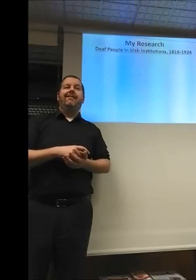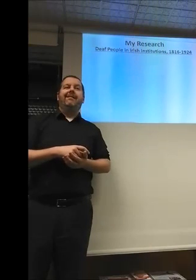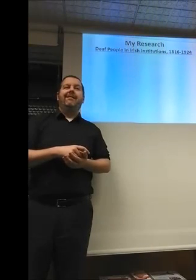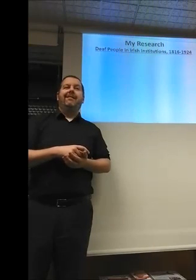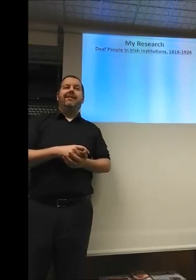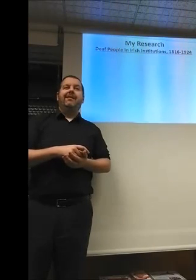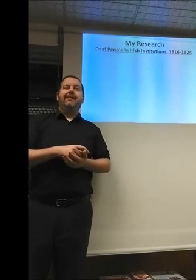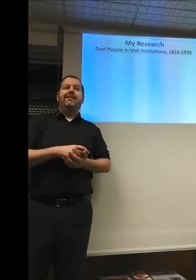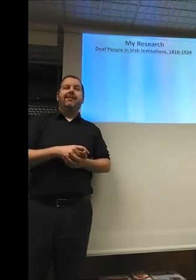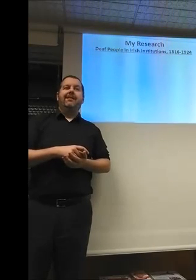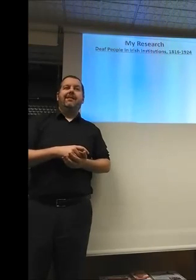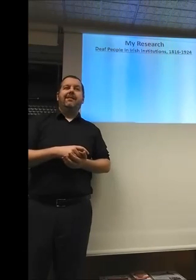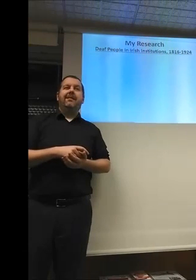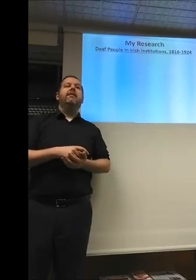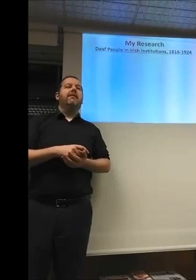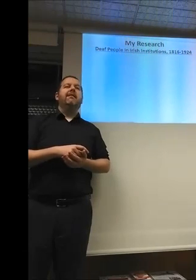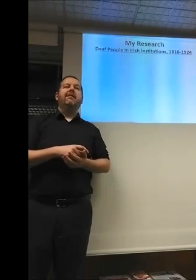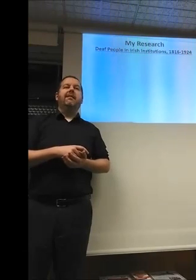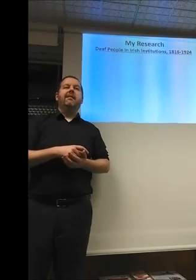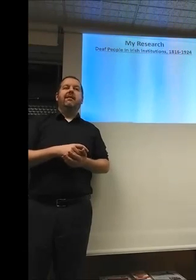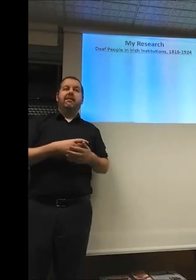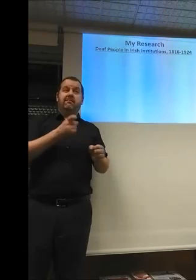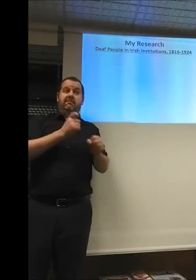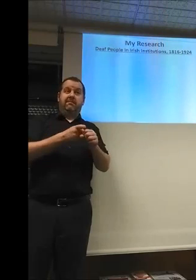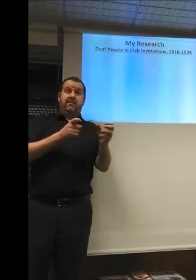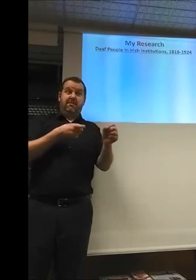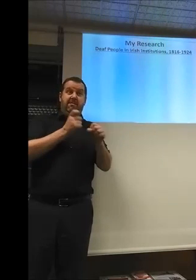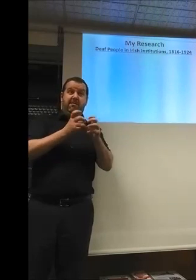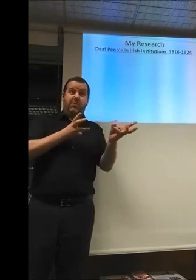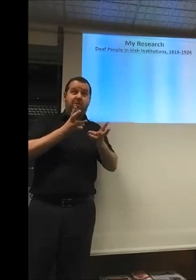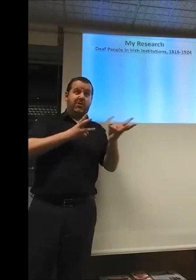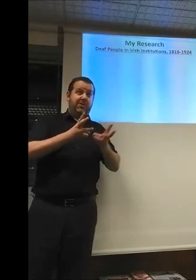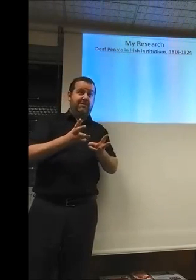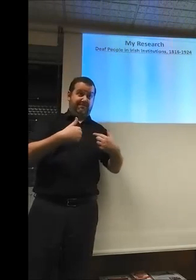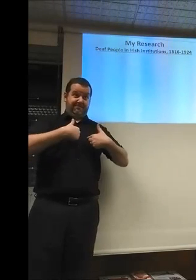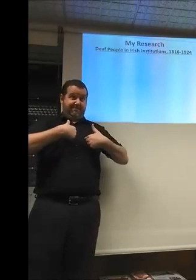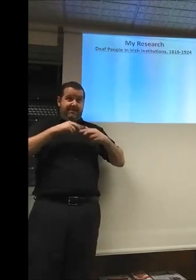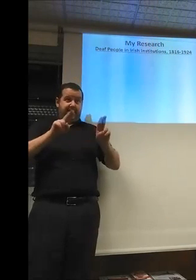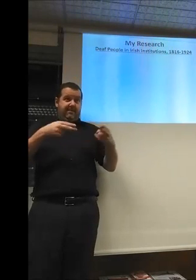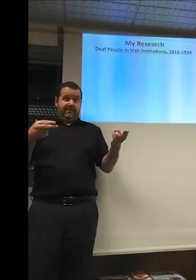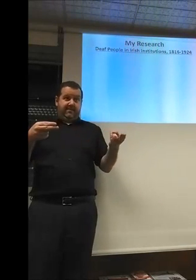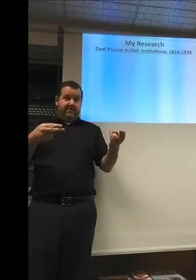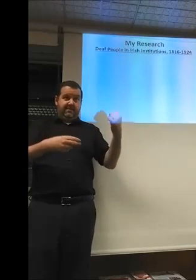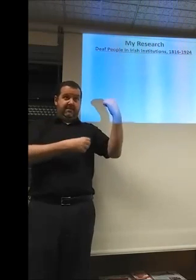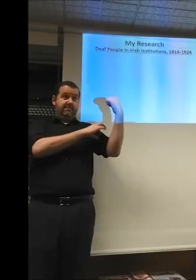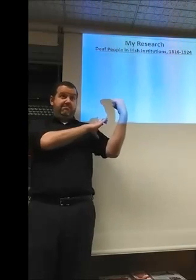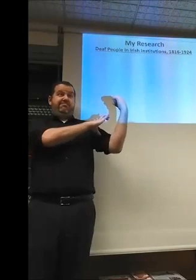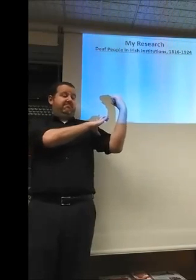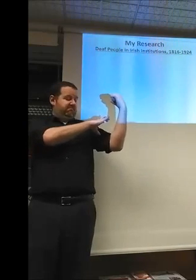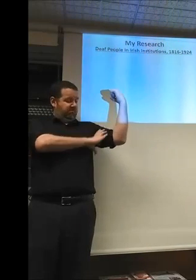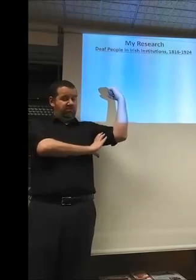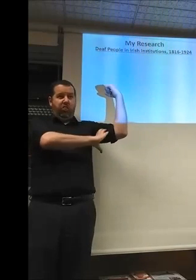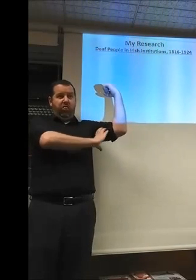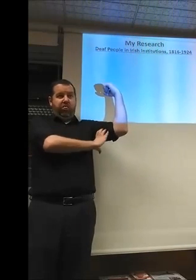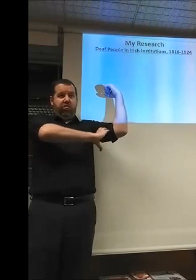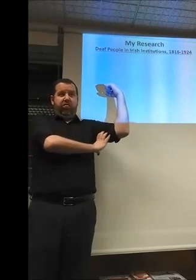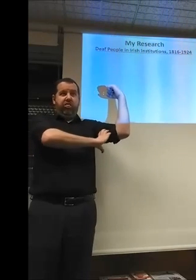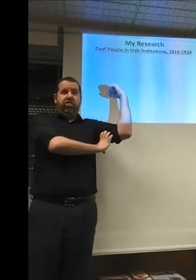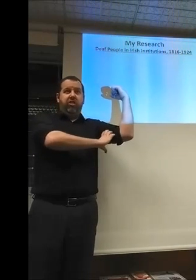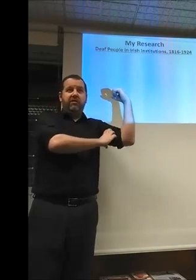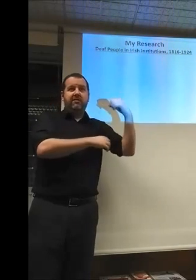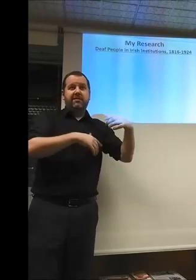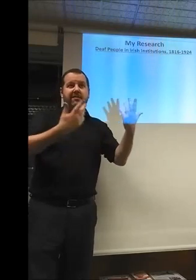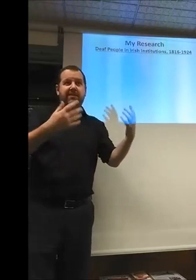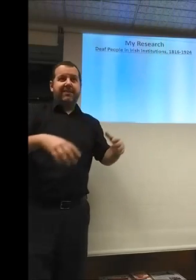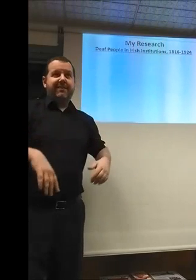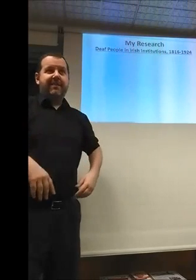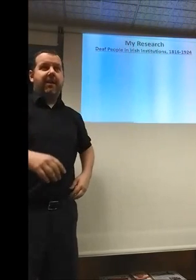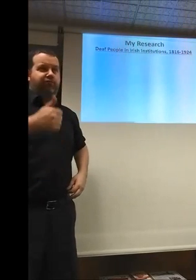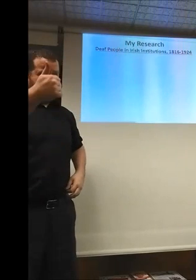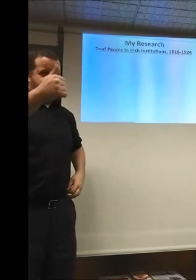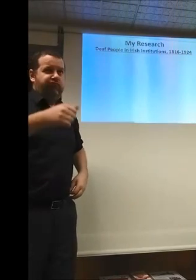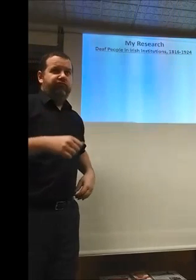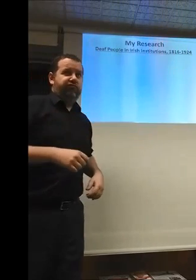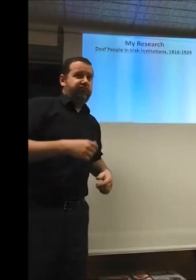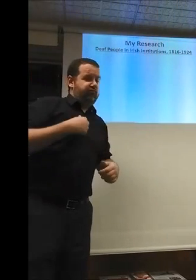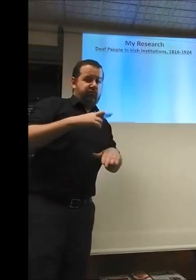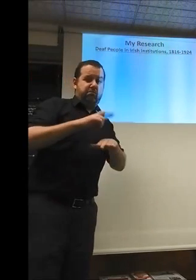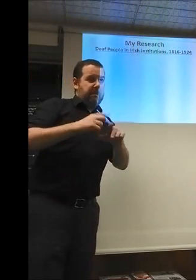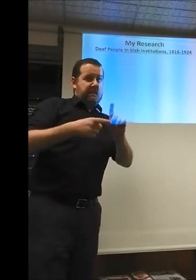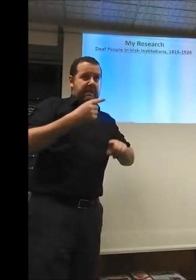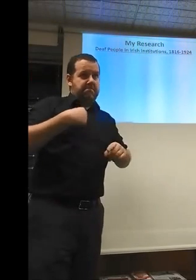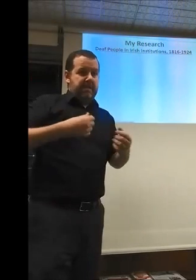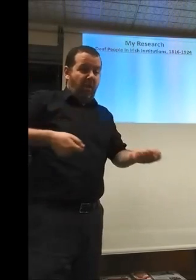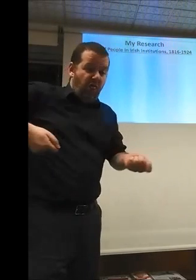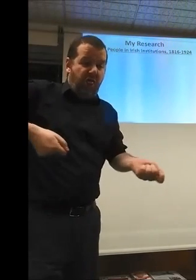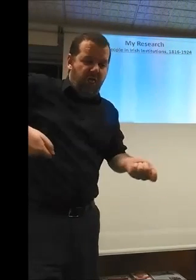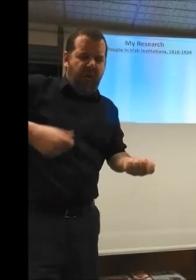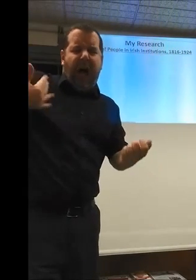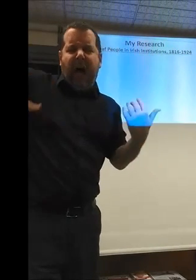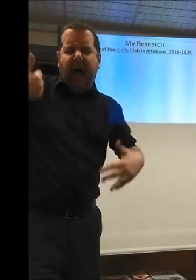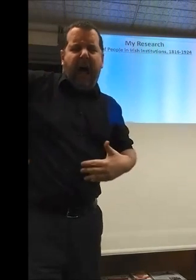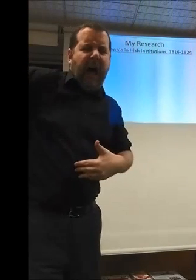I wouldn’t be able for that farming work now, I’m not nearly strong enough you’ll